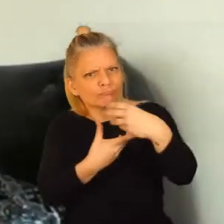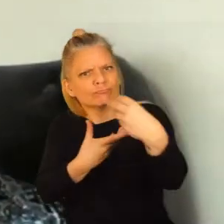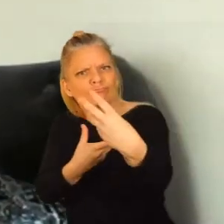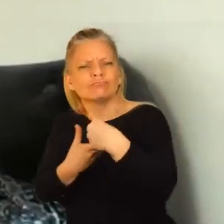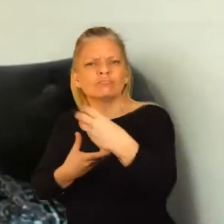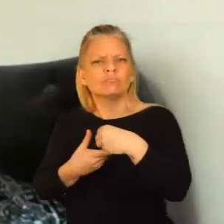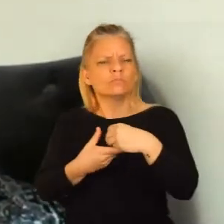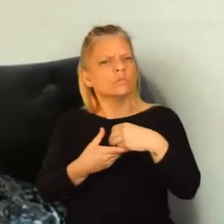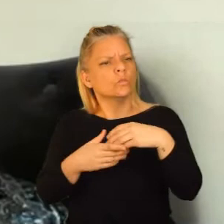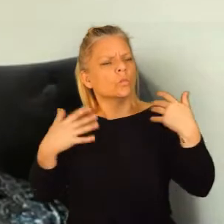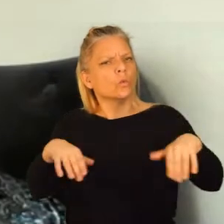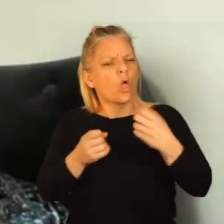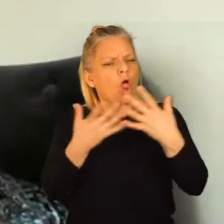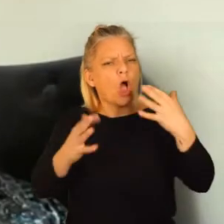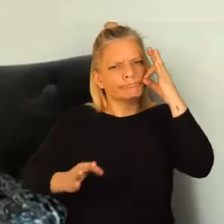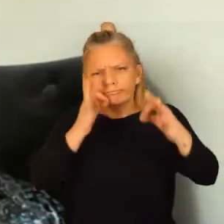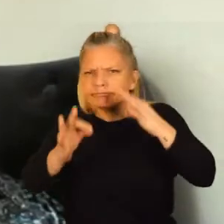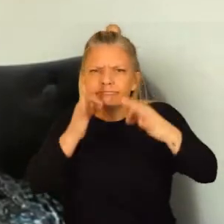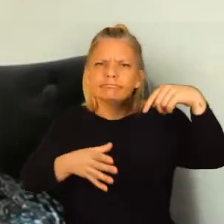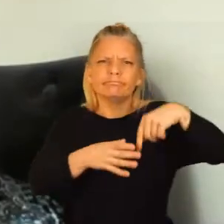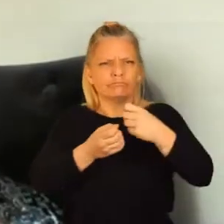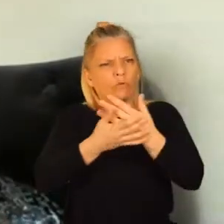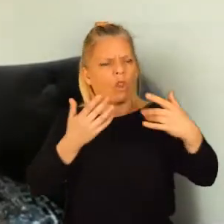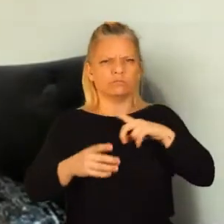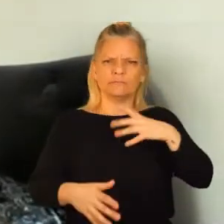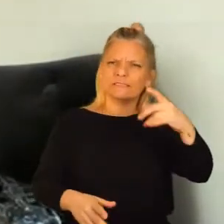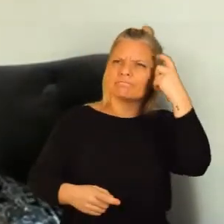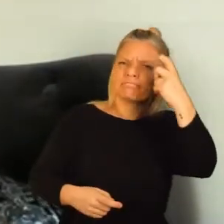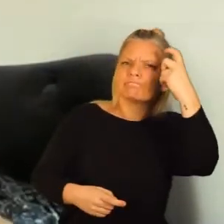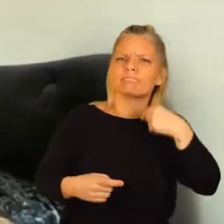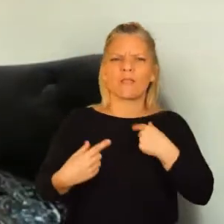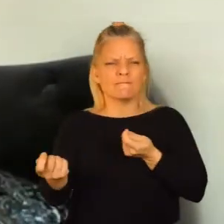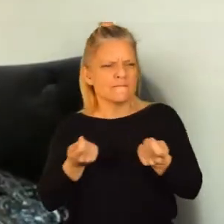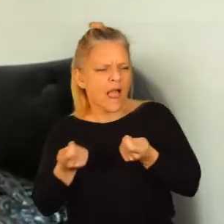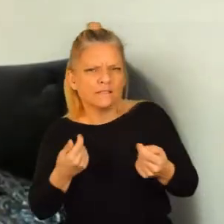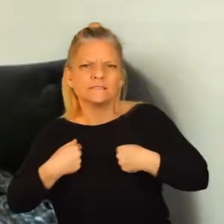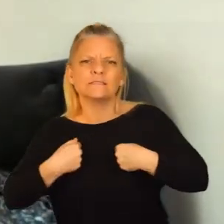think through that project because when you're trying to explain it to others and and and help